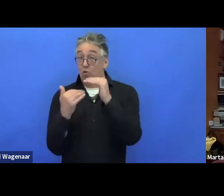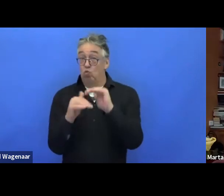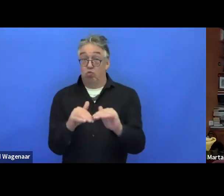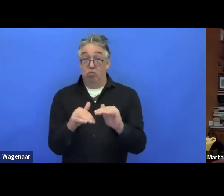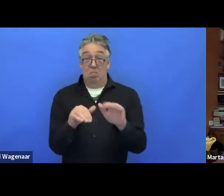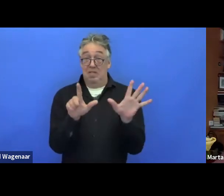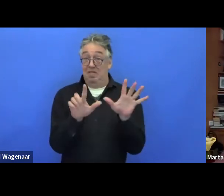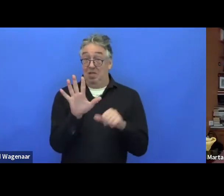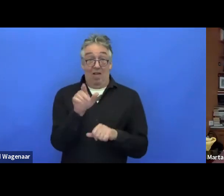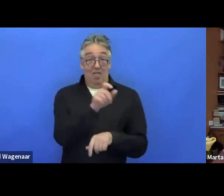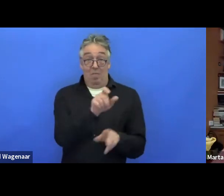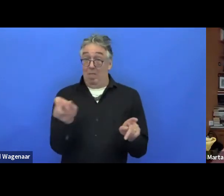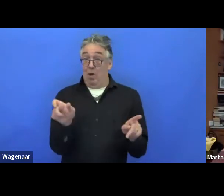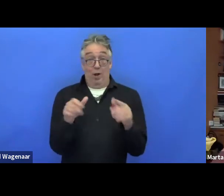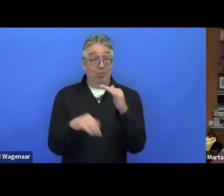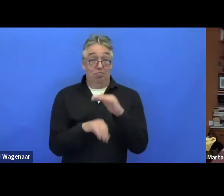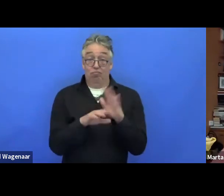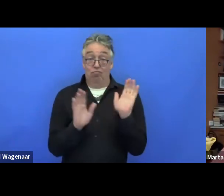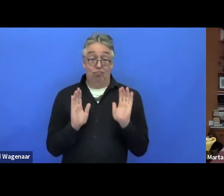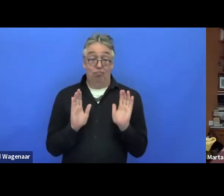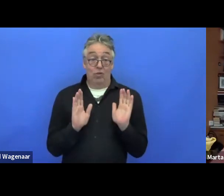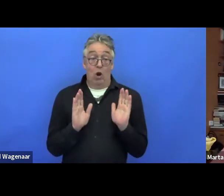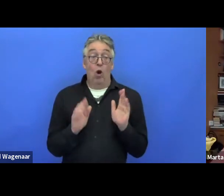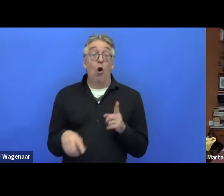junior lawers who work with us during one year.